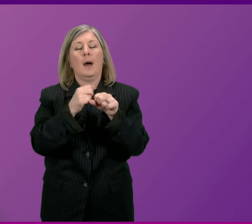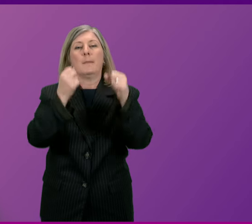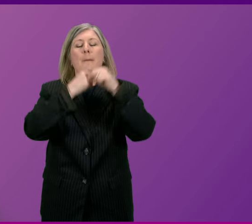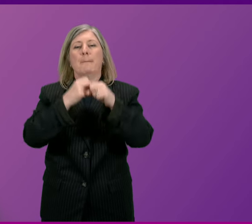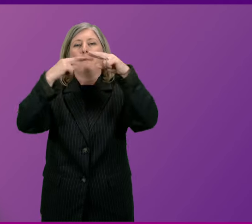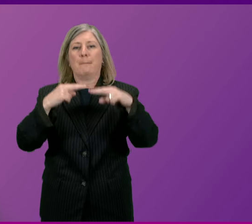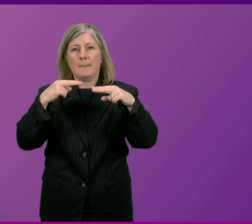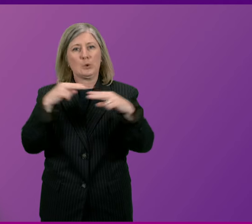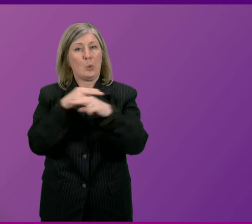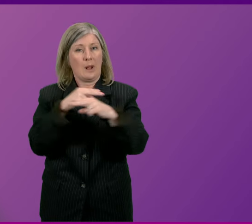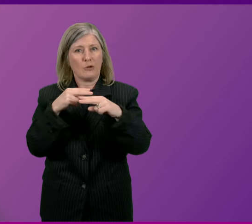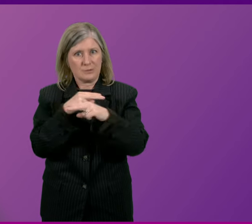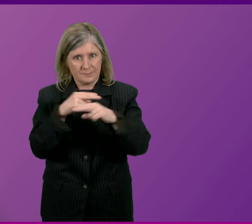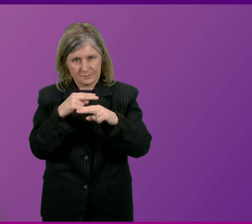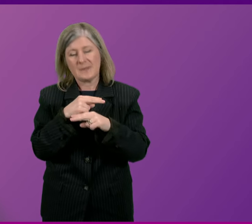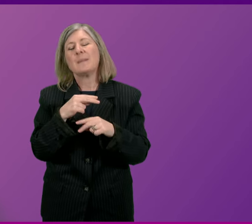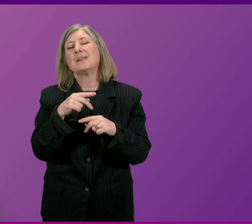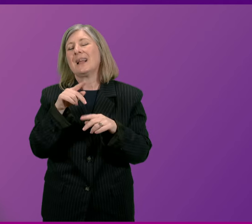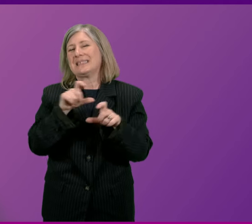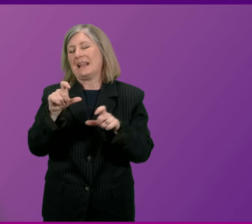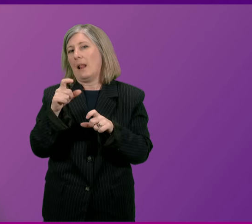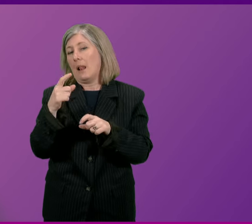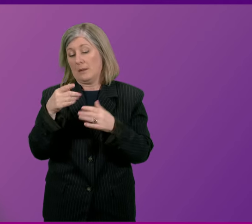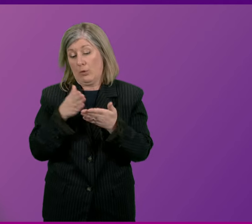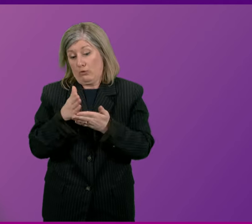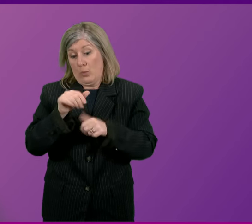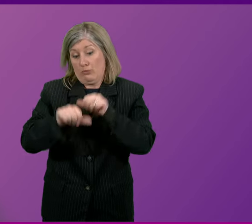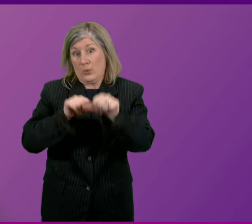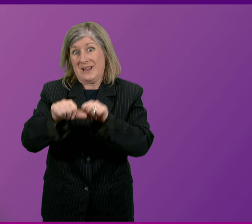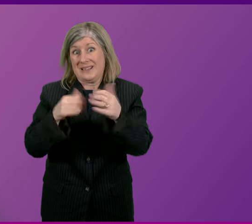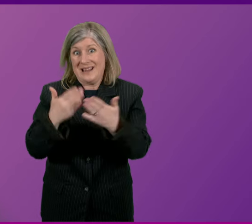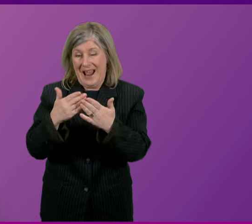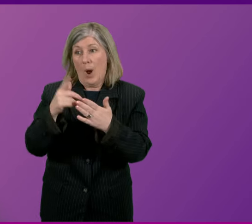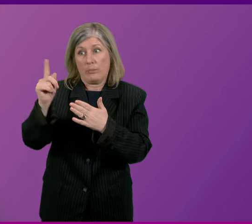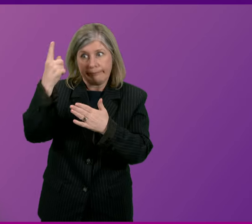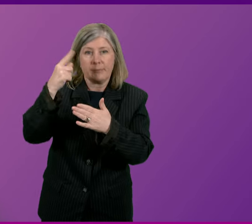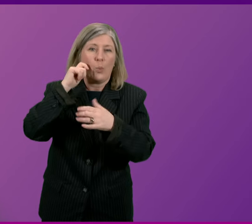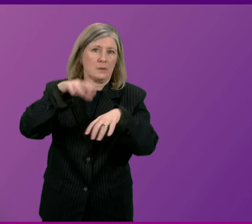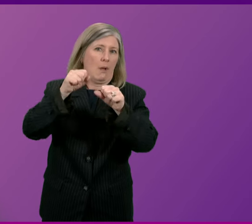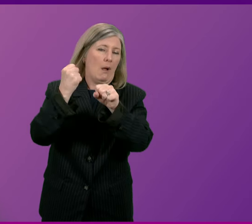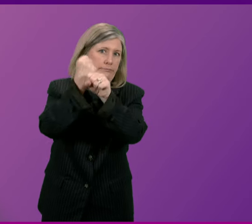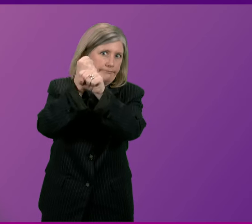process for the Moy to Tomatin section, and we hope that that will be concluded shortly.